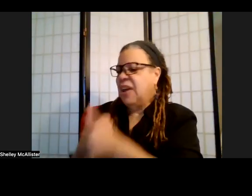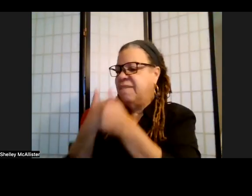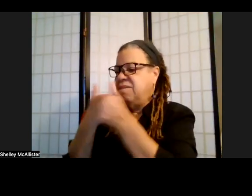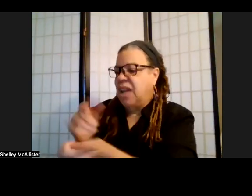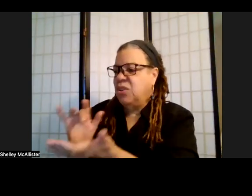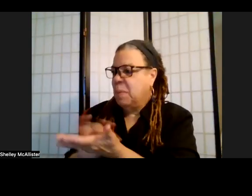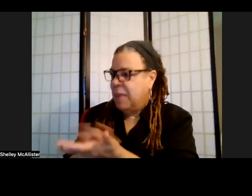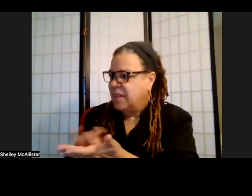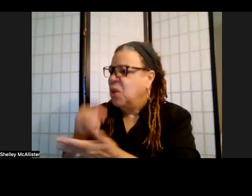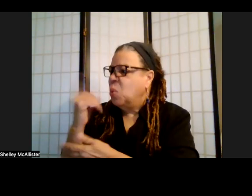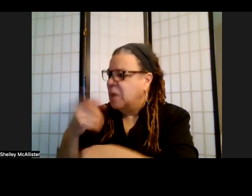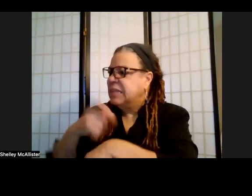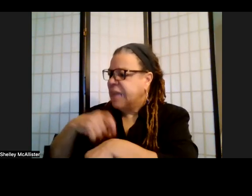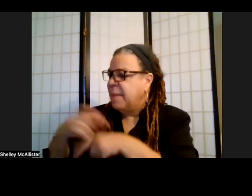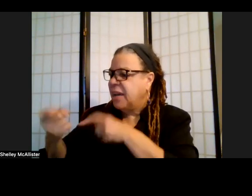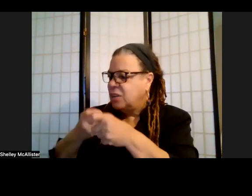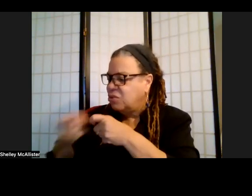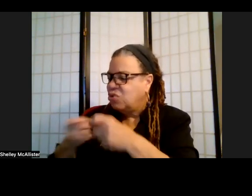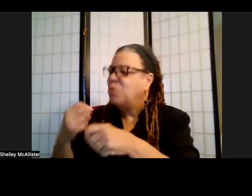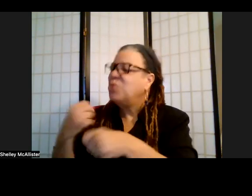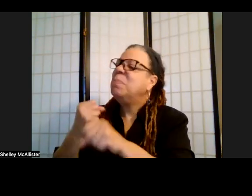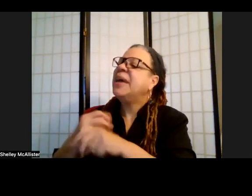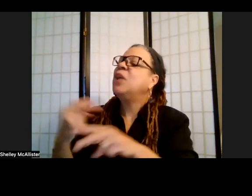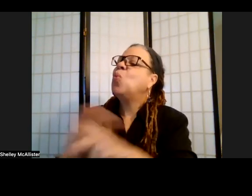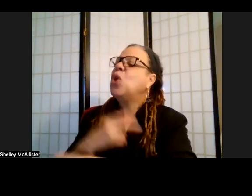a lot more difficult to manage. Worse, by making a disease drug resistant,